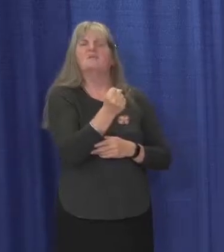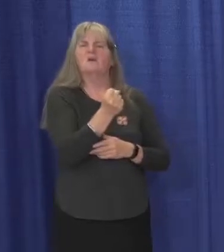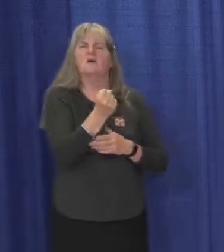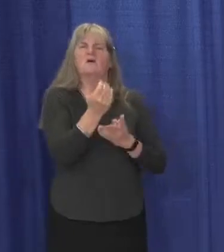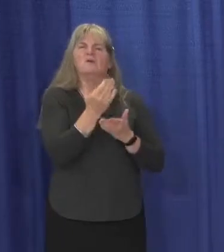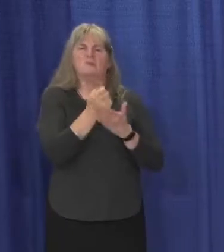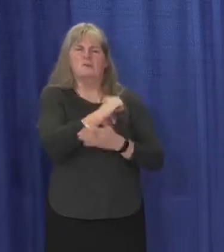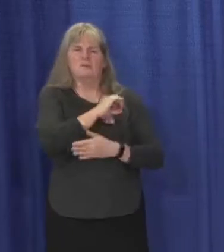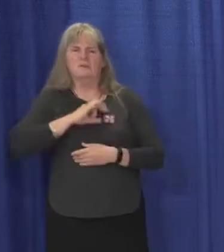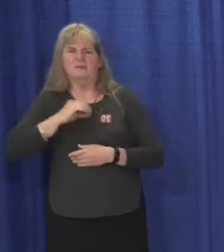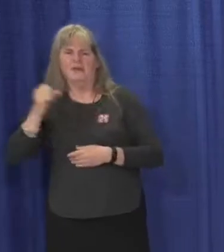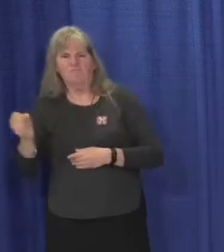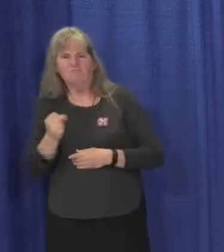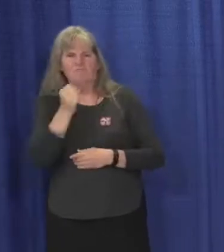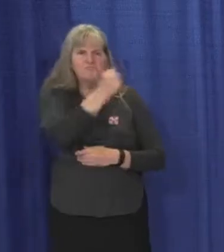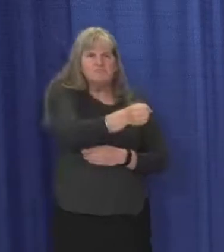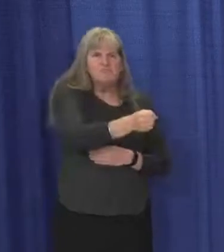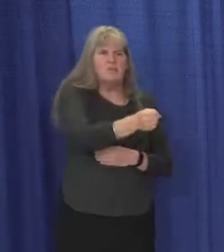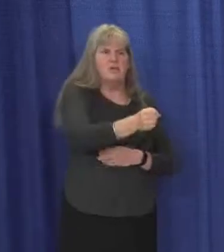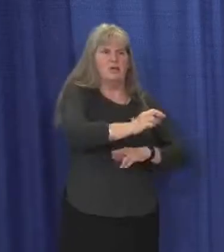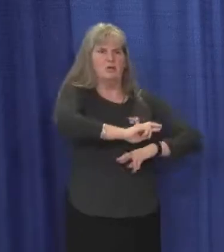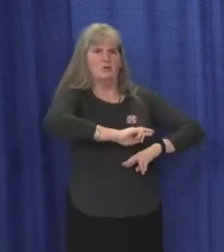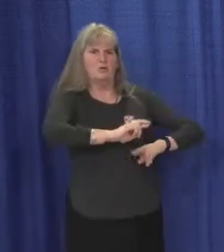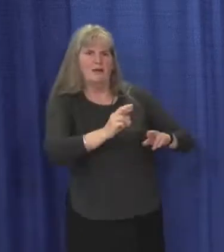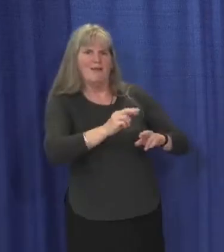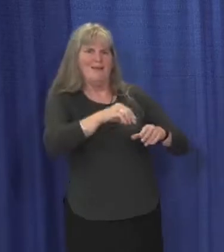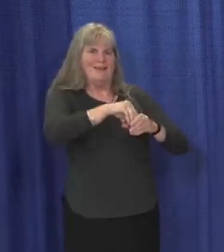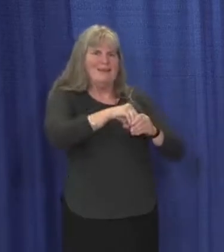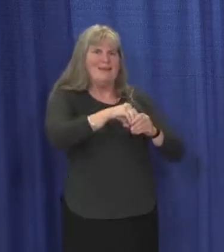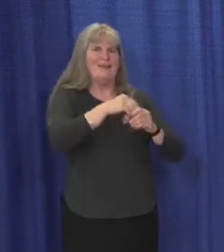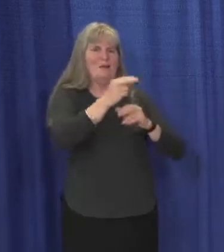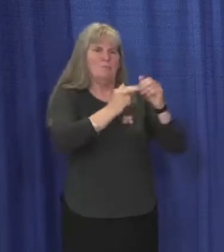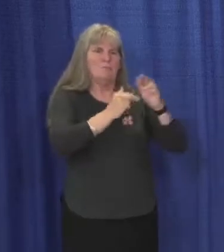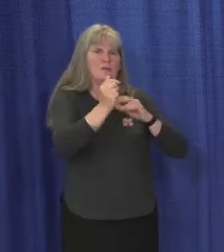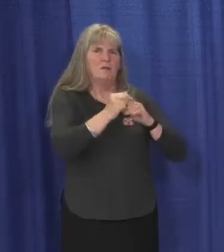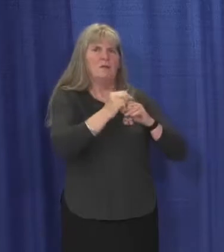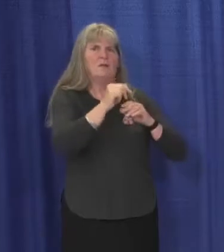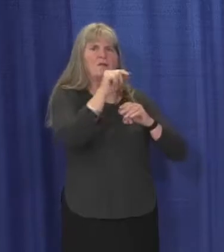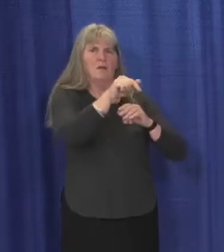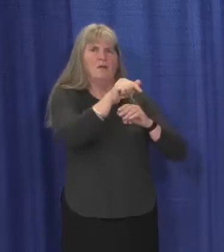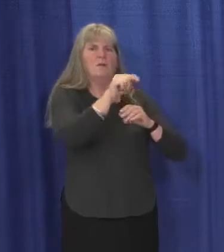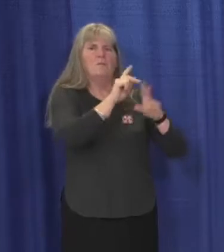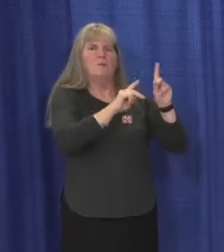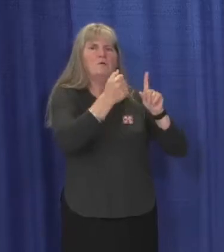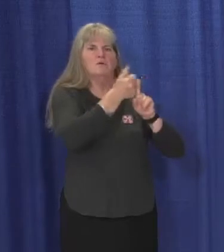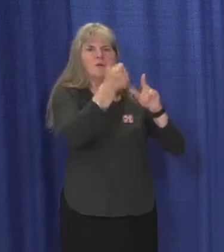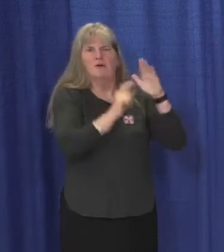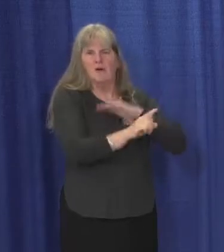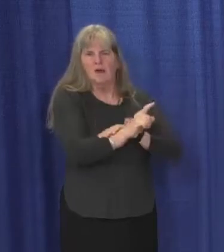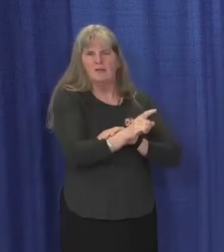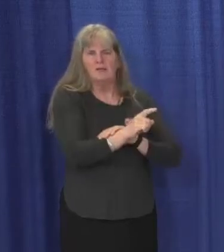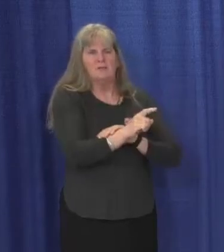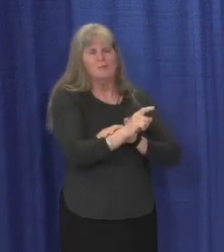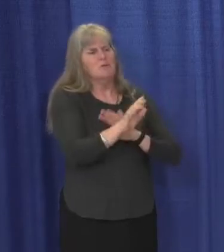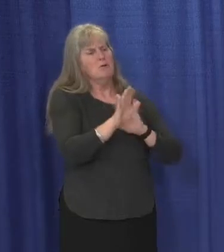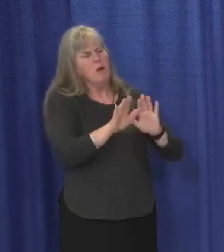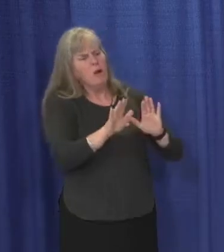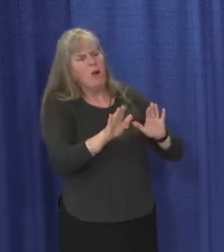It's mobilizing people and asking for supports and really having people around to help to